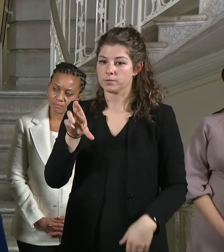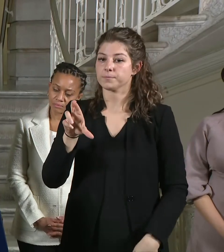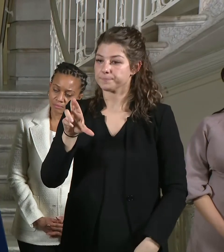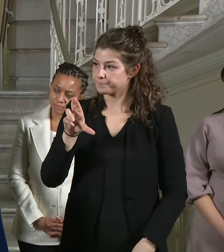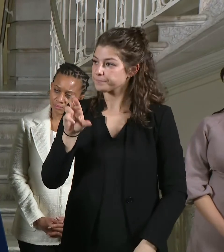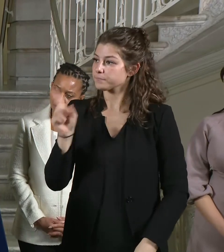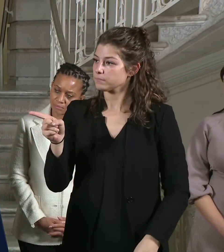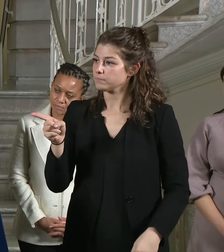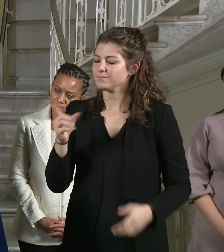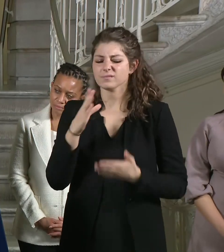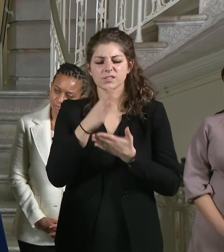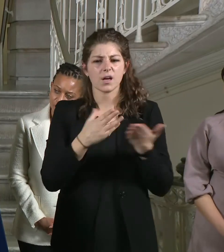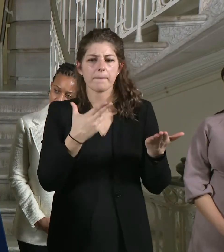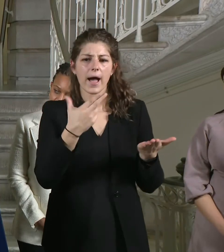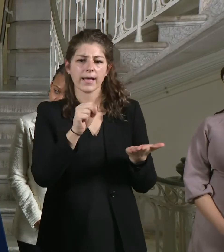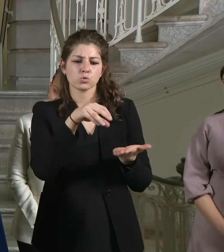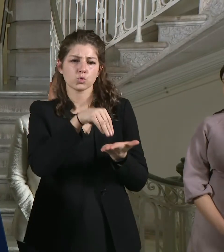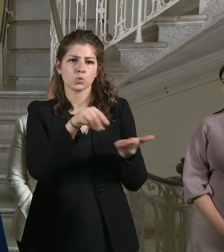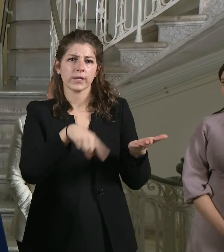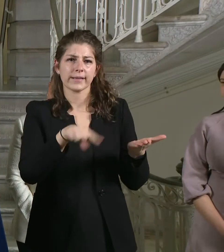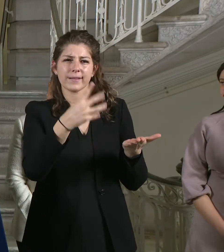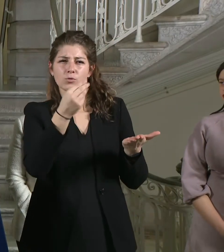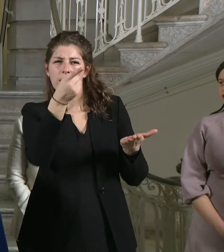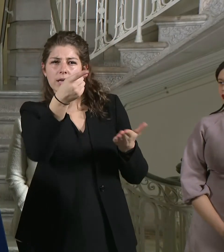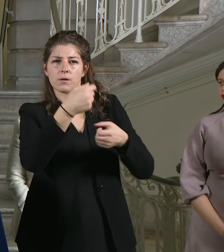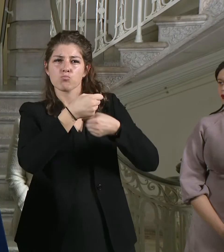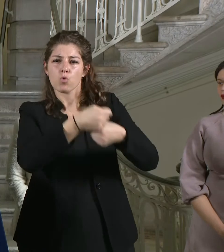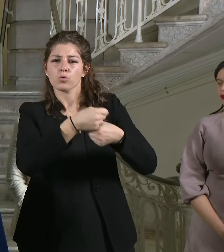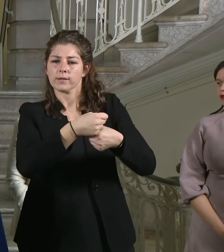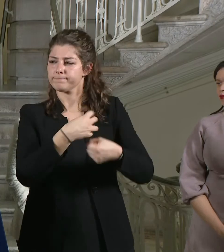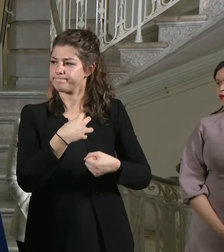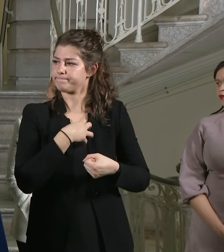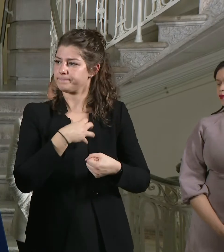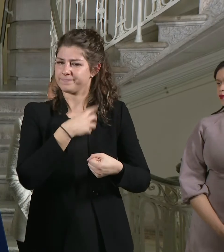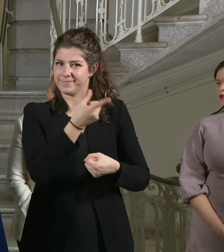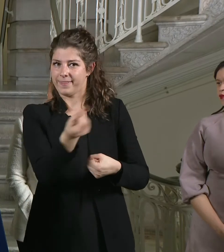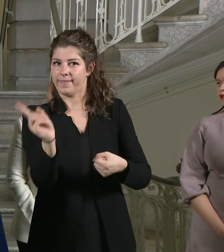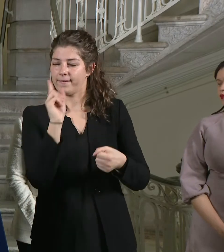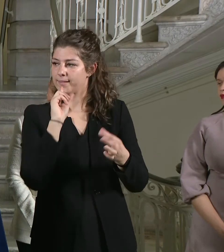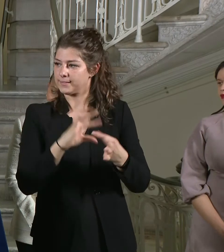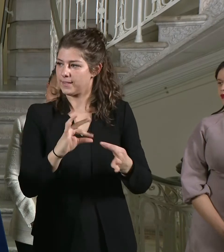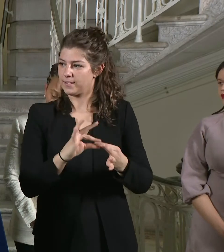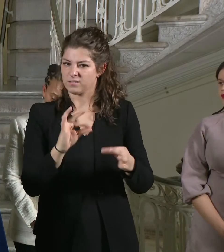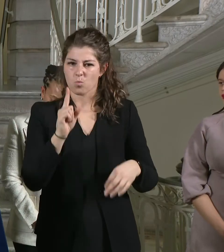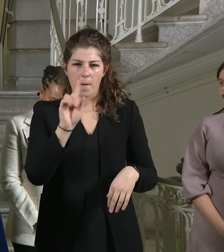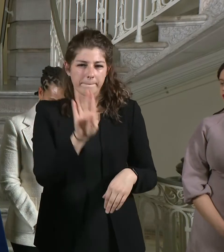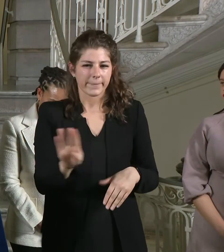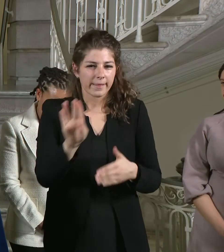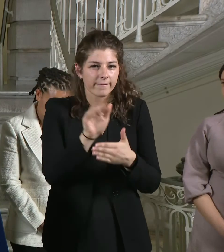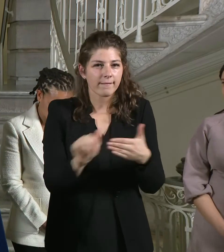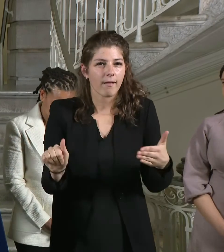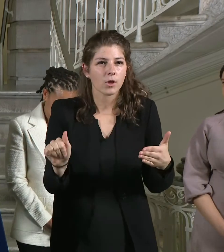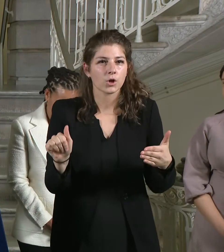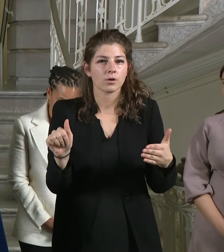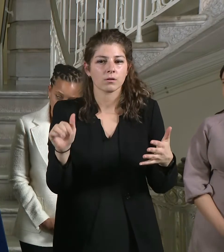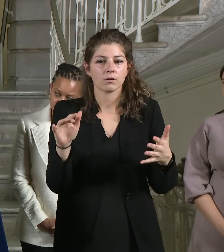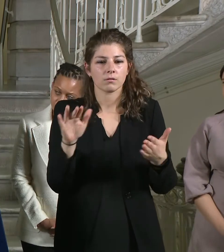GOVERNMENT TO DO